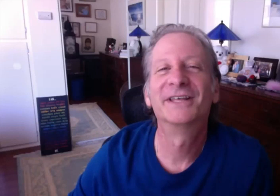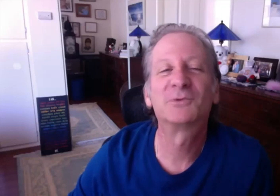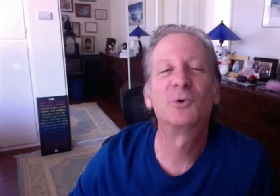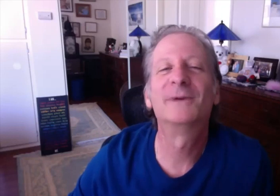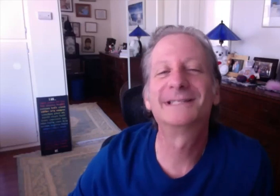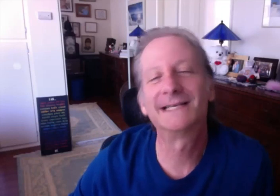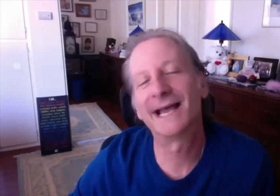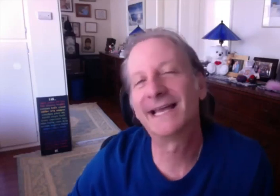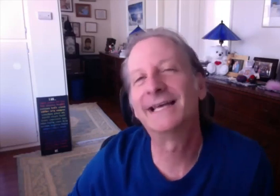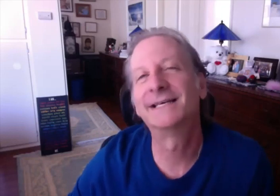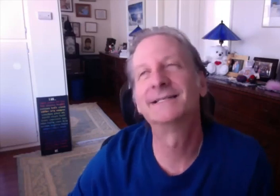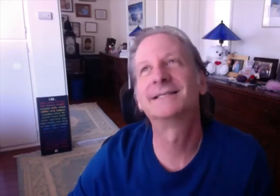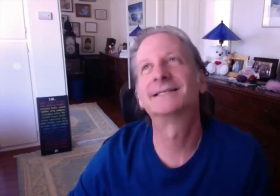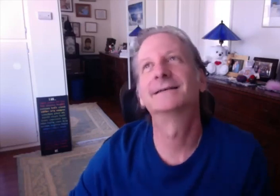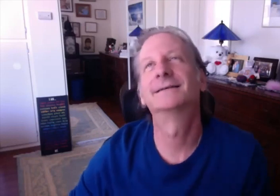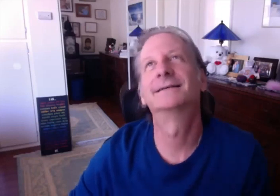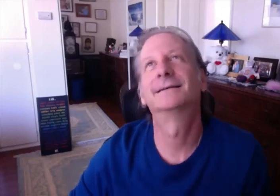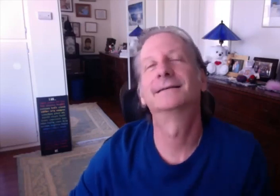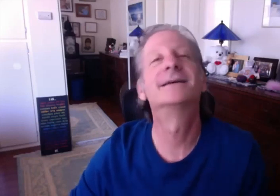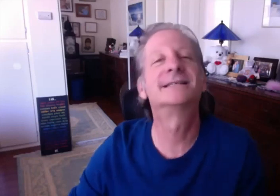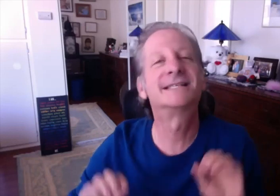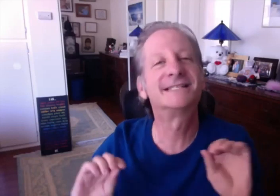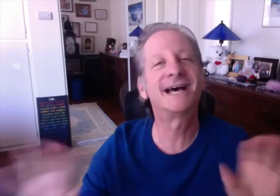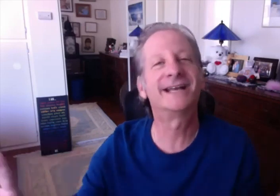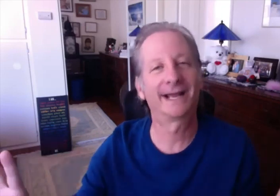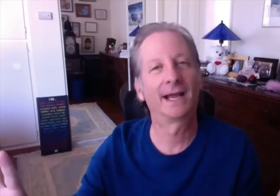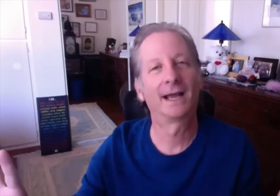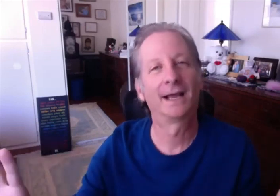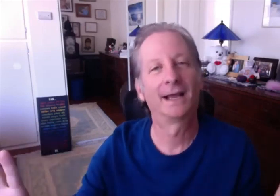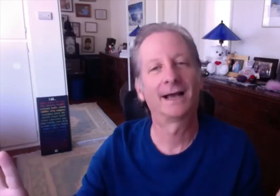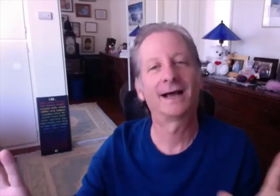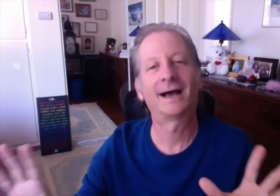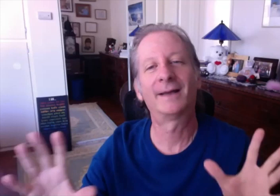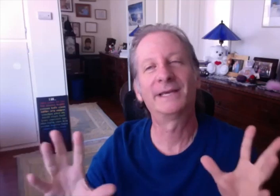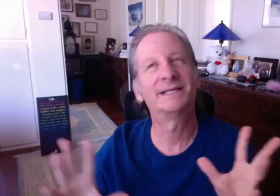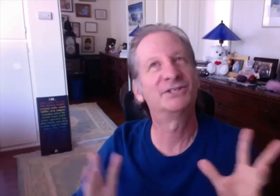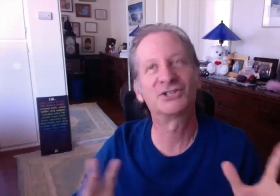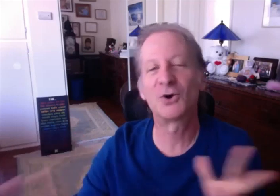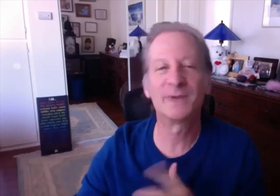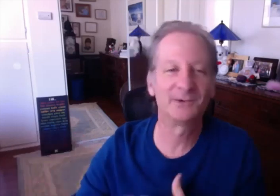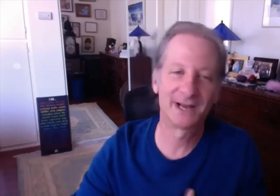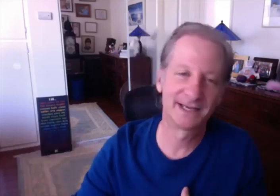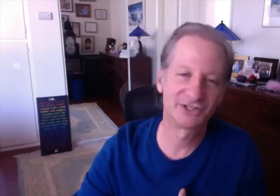This woman today is stunning. I mean, in so many ways.